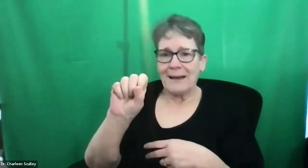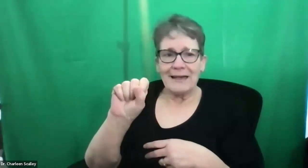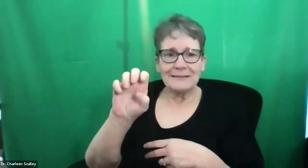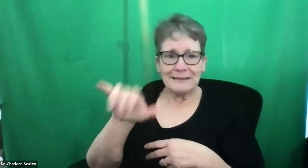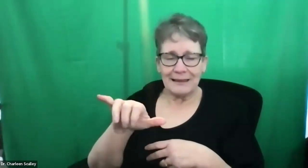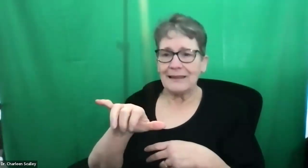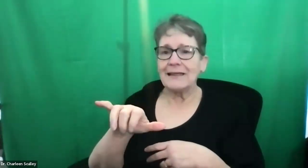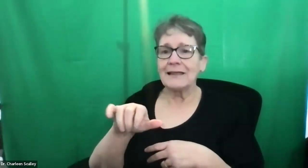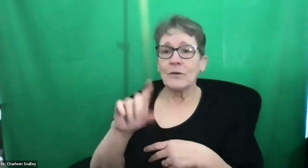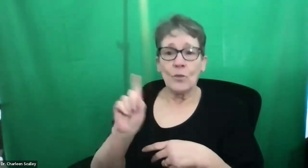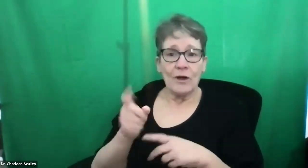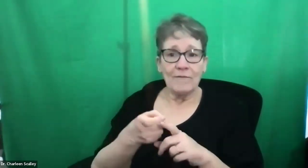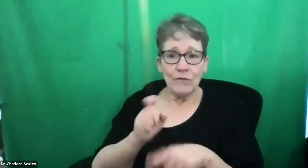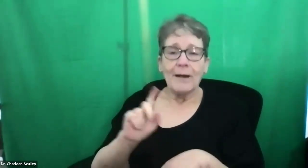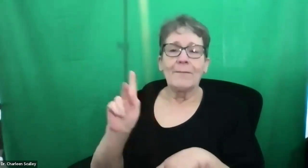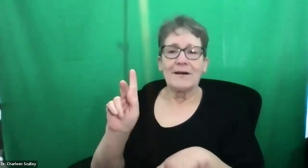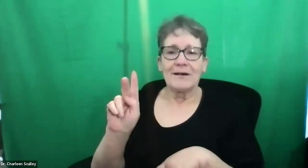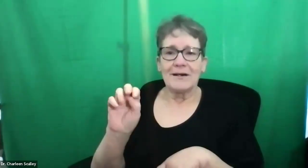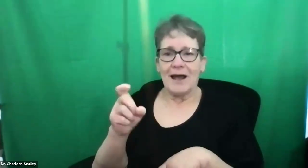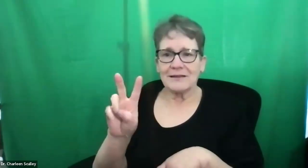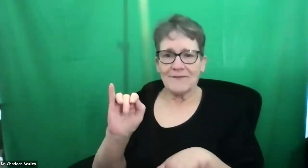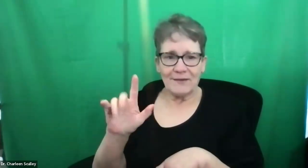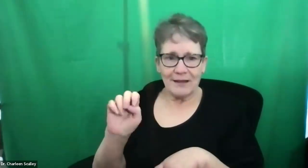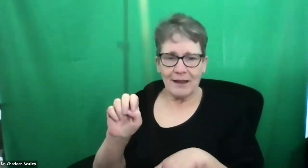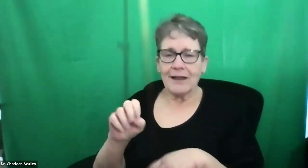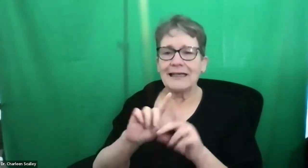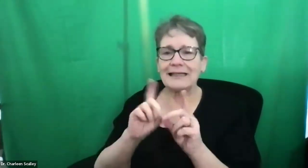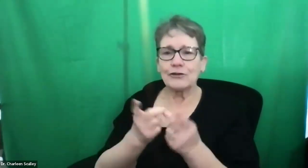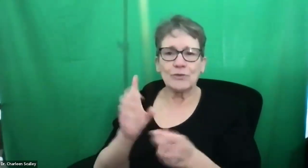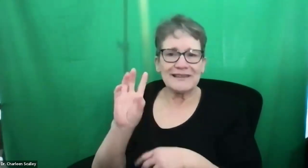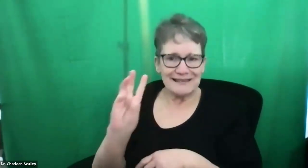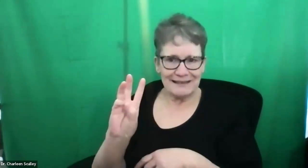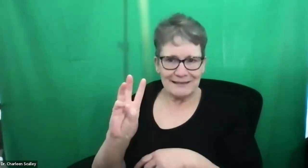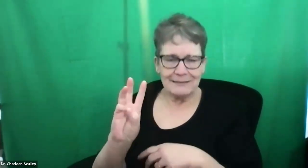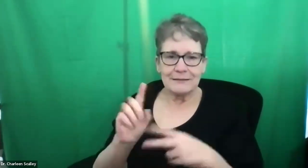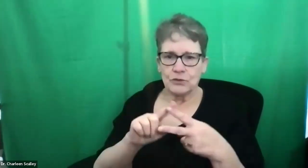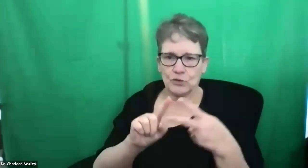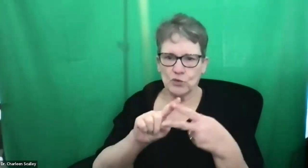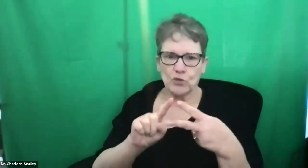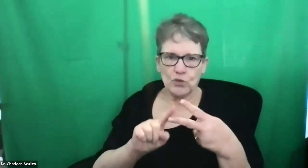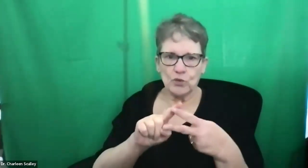And then we have Senator Massey, who is from Knoxville, and that is district six.